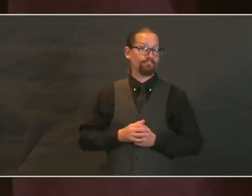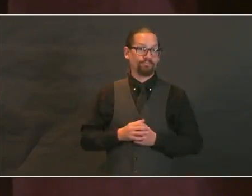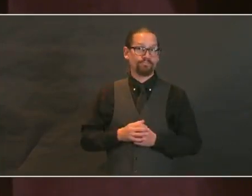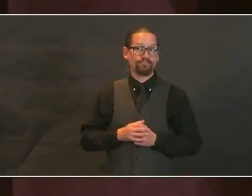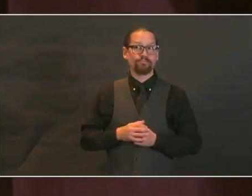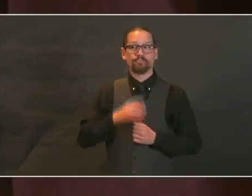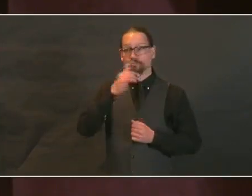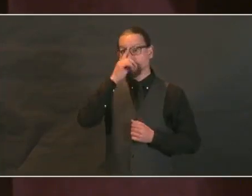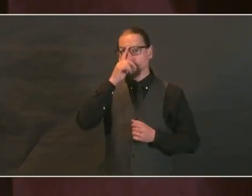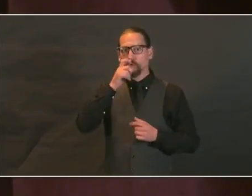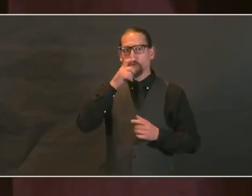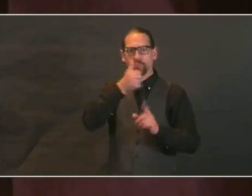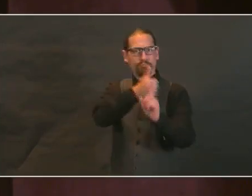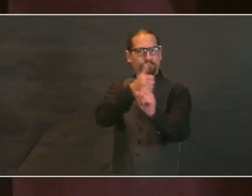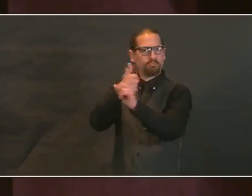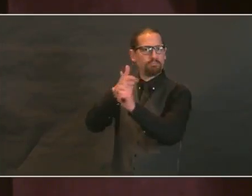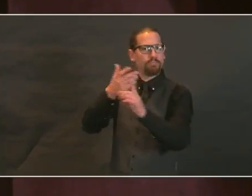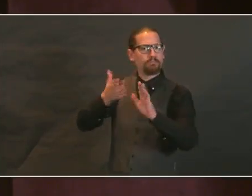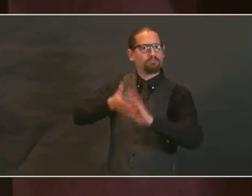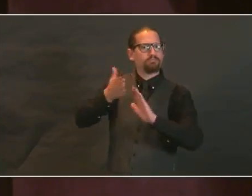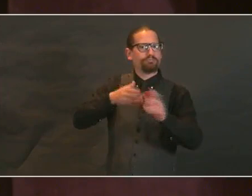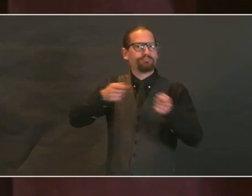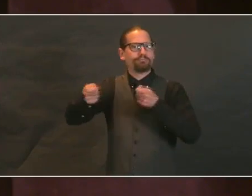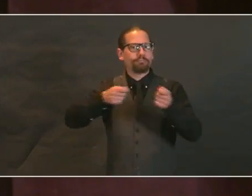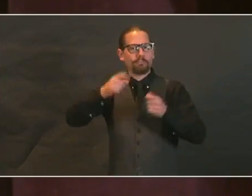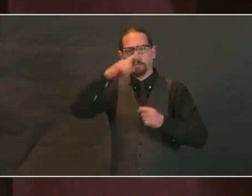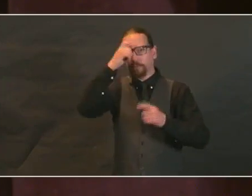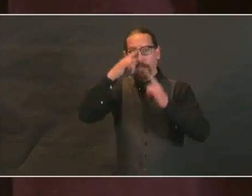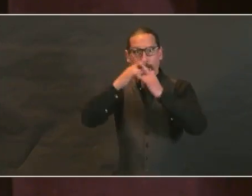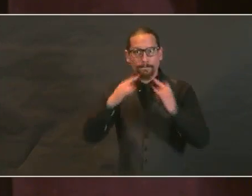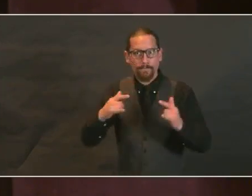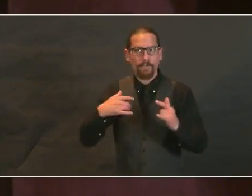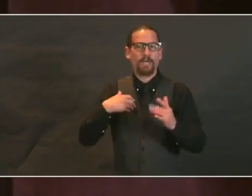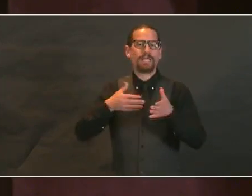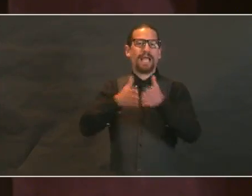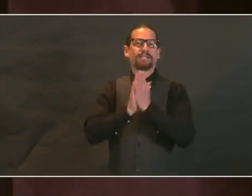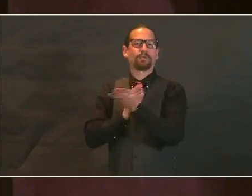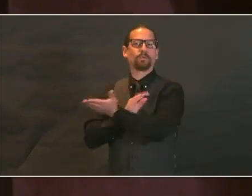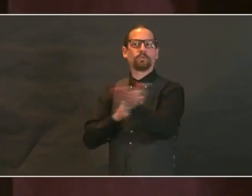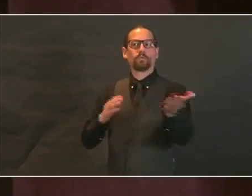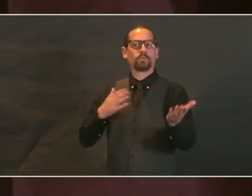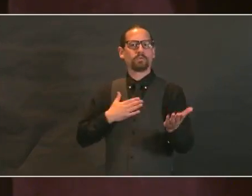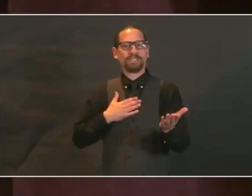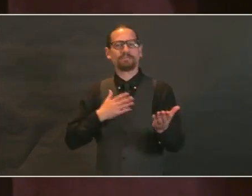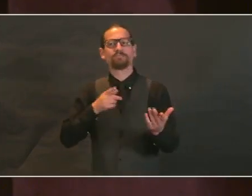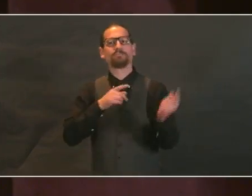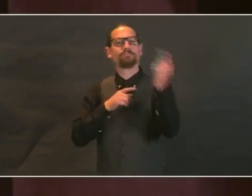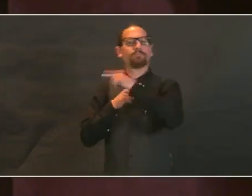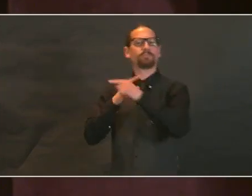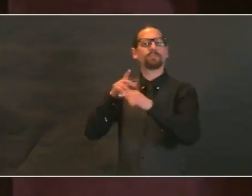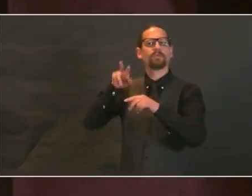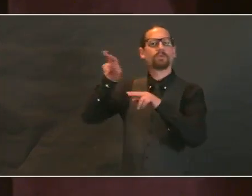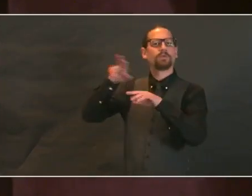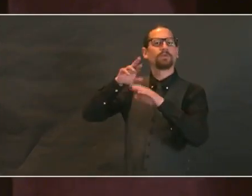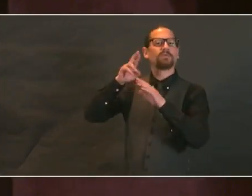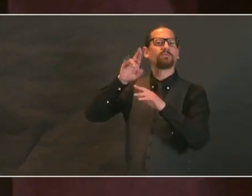BRIEFLY TODAY'S SUMMER CAMPS. WE'RE ASKING PEOPLE WHO WILL REGISTER THOSE IN THE CAMPS USING THE RHODE ISLAND